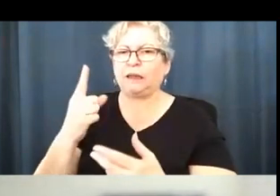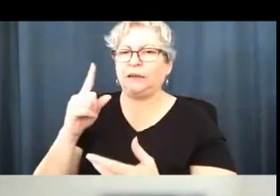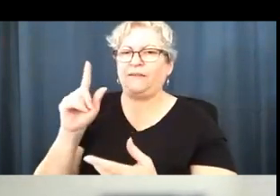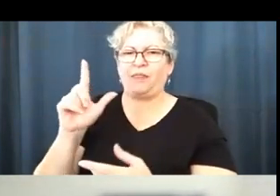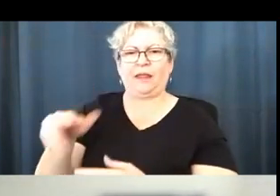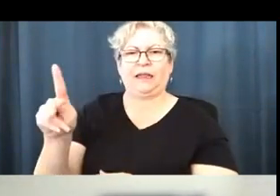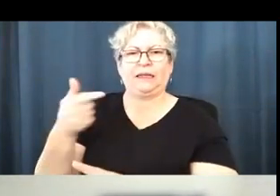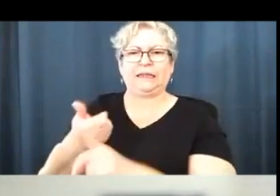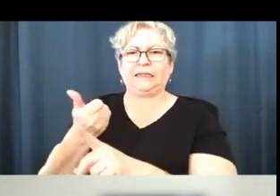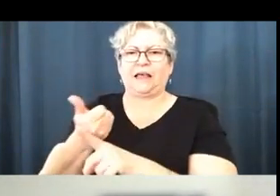is when it becomes problematic.